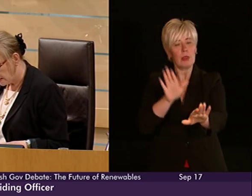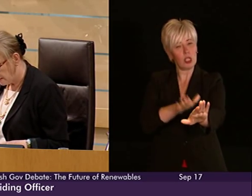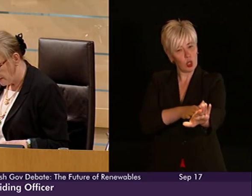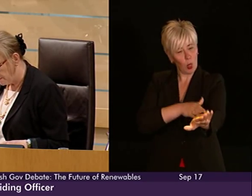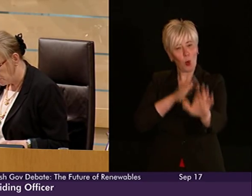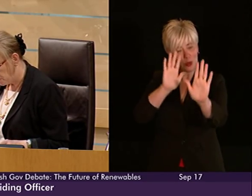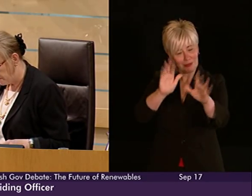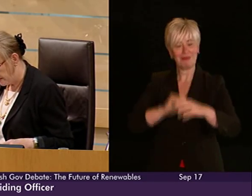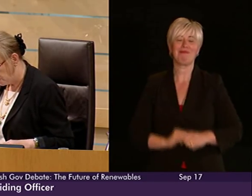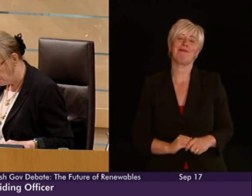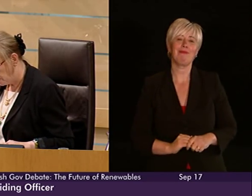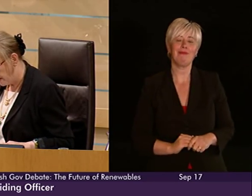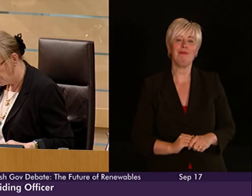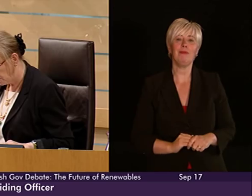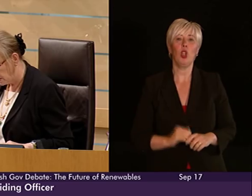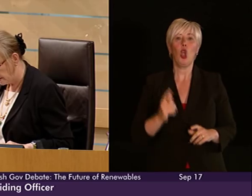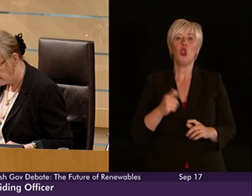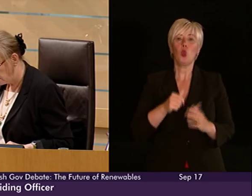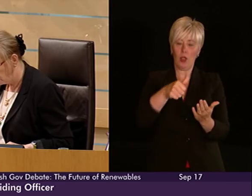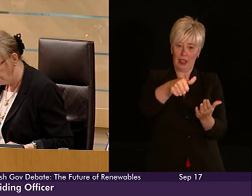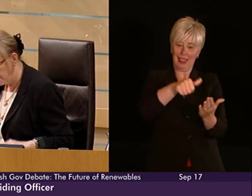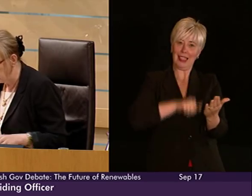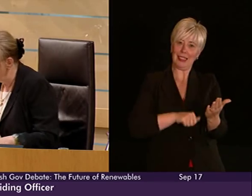I ask members to refer to the marshalled list of amendments.